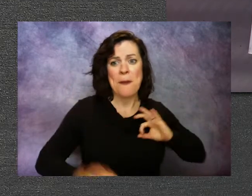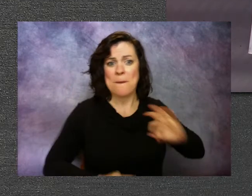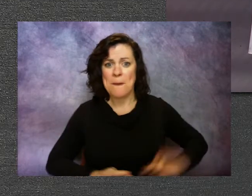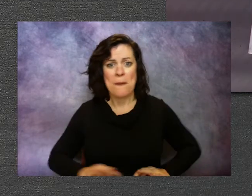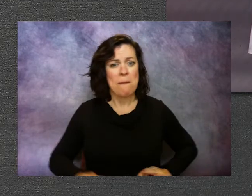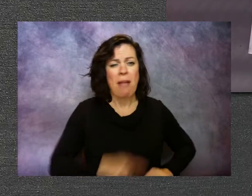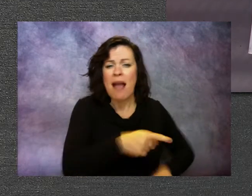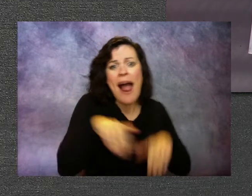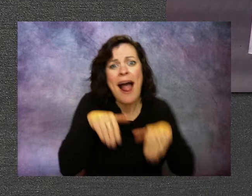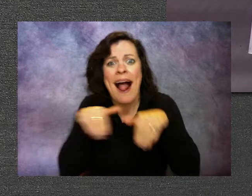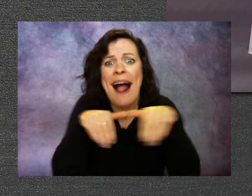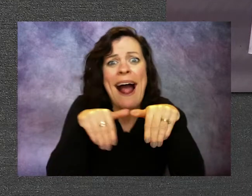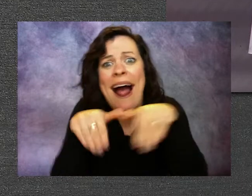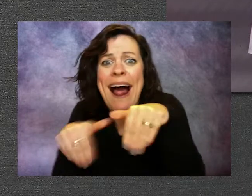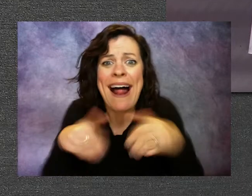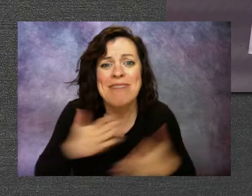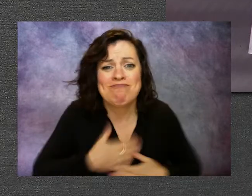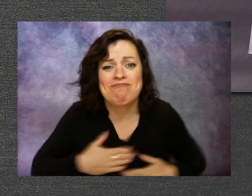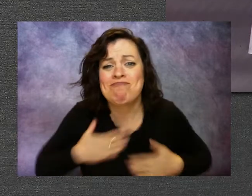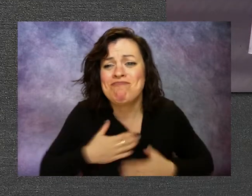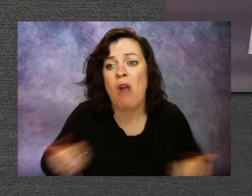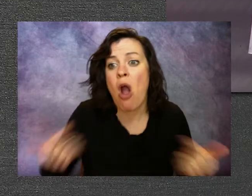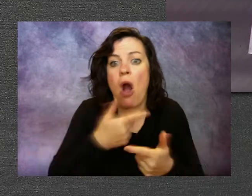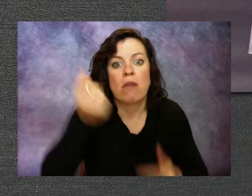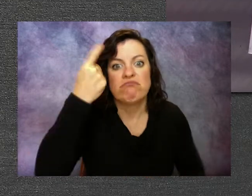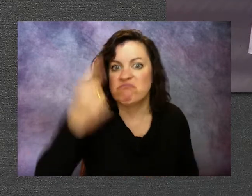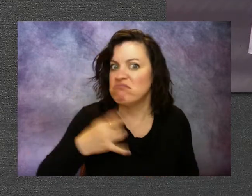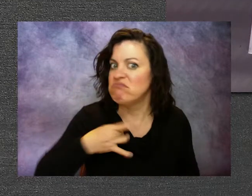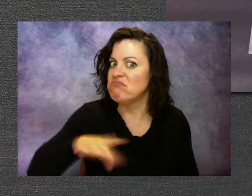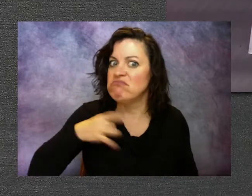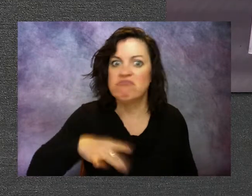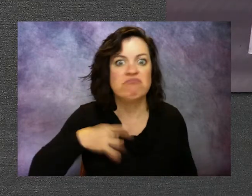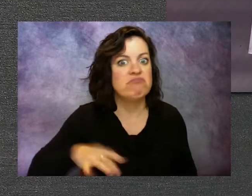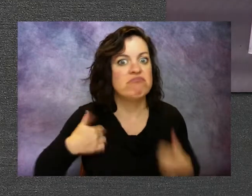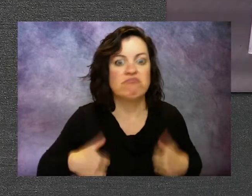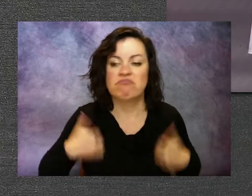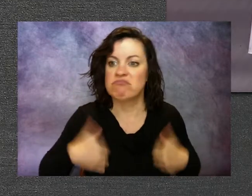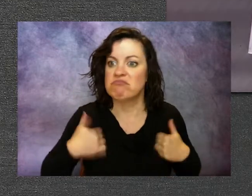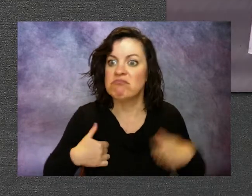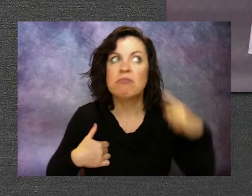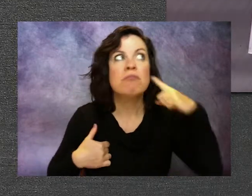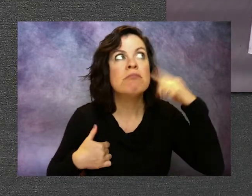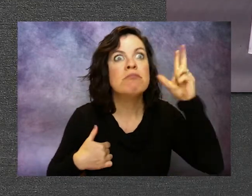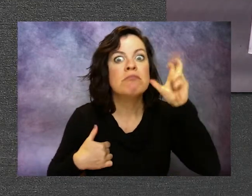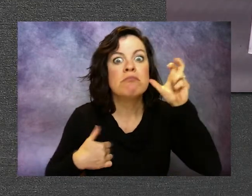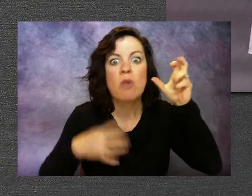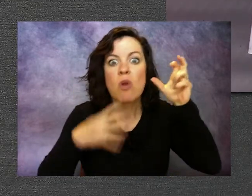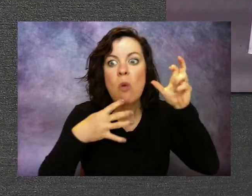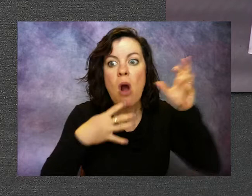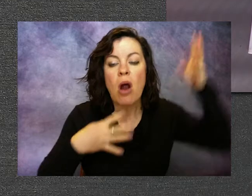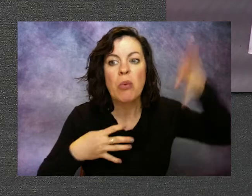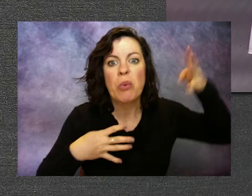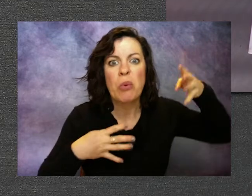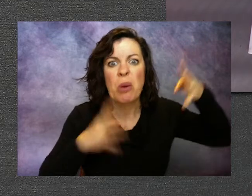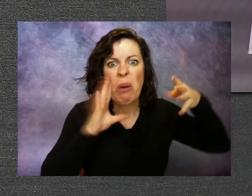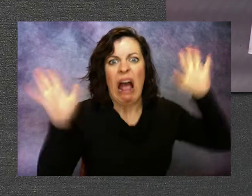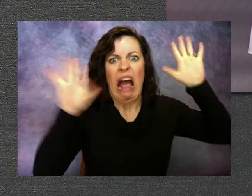So, one day, he heard the water running in the tub, he took the scrubbing brush and buried it in the backyard.